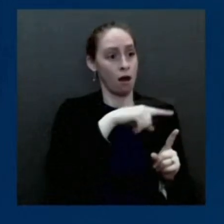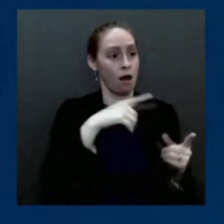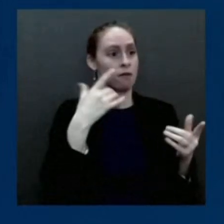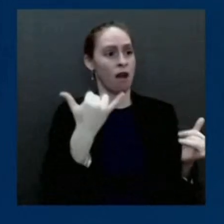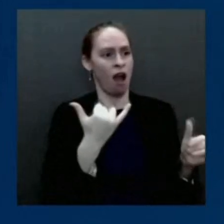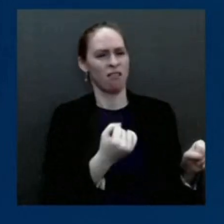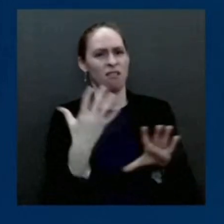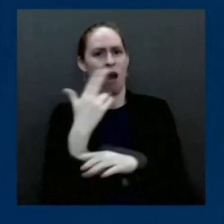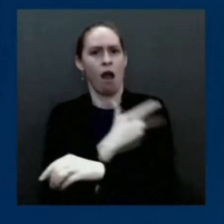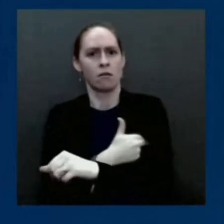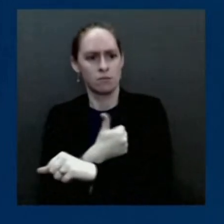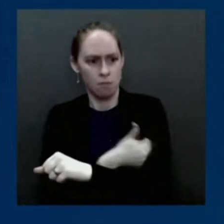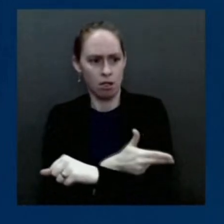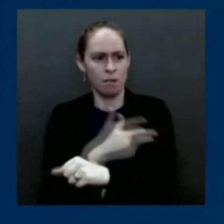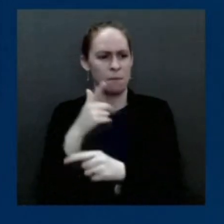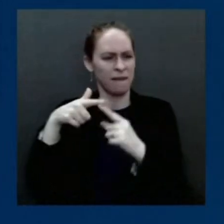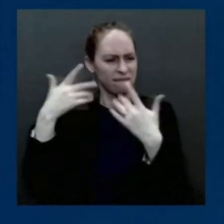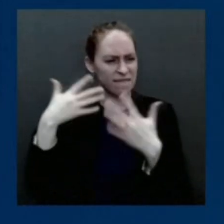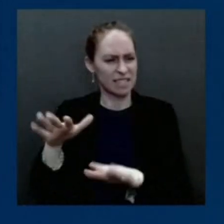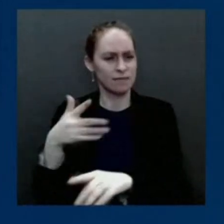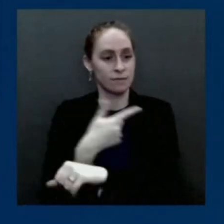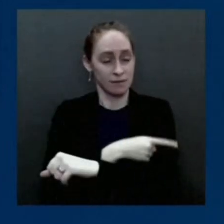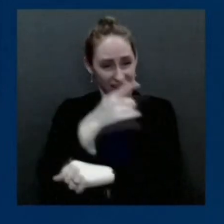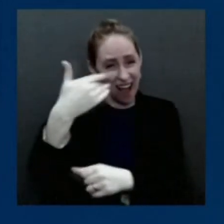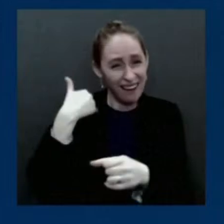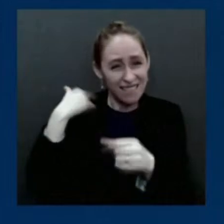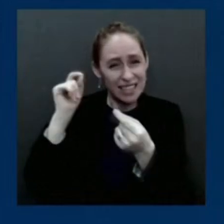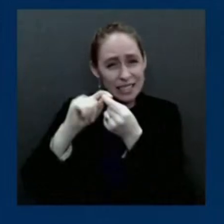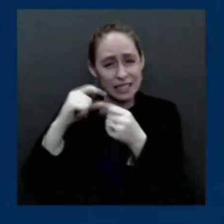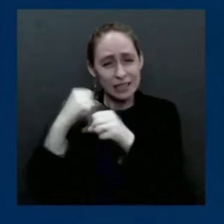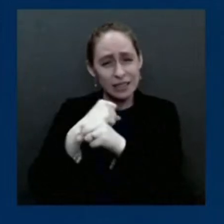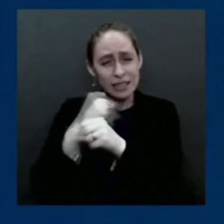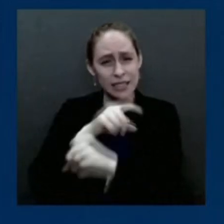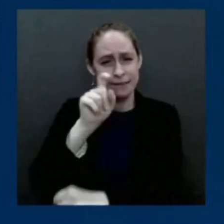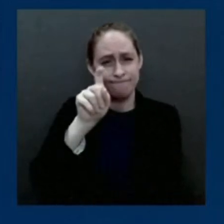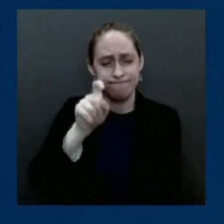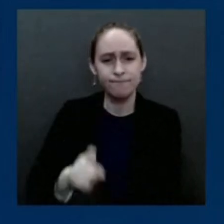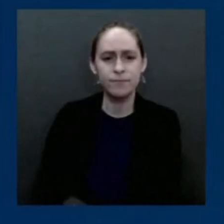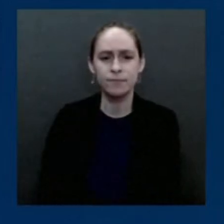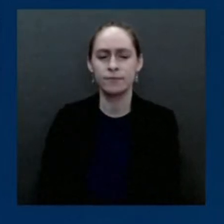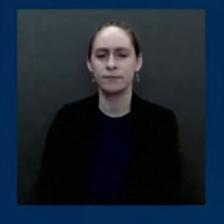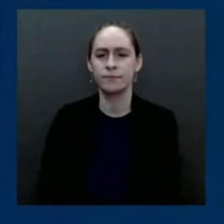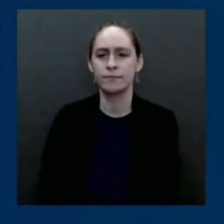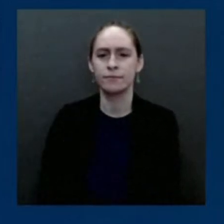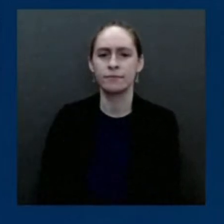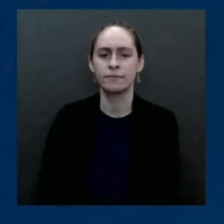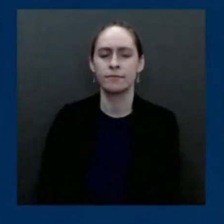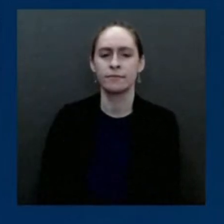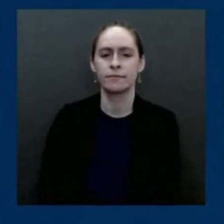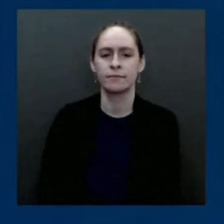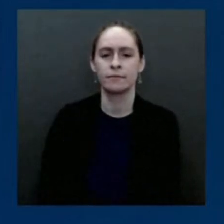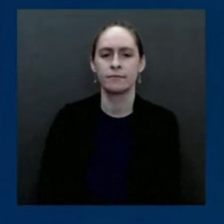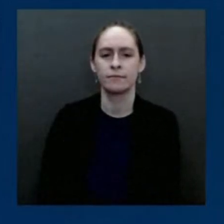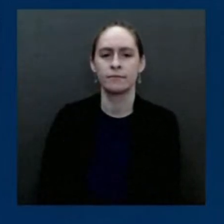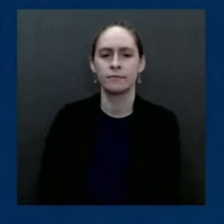THAT WE'RE GOING TO NEED A FOURTH SHOT, ANOTHER SHOT JUST